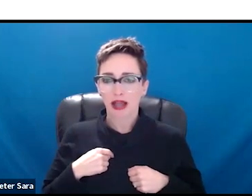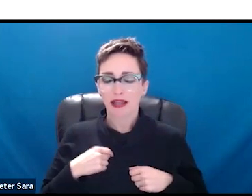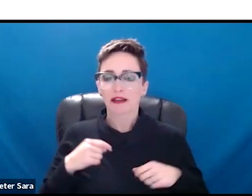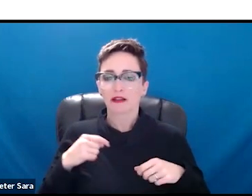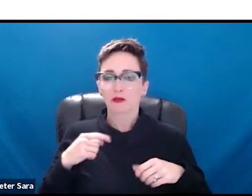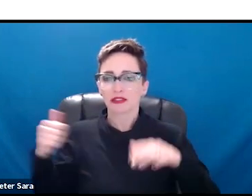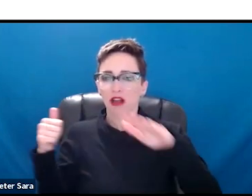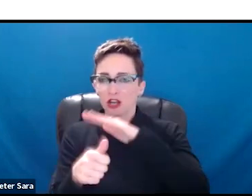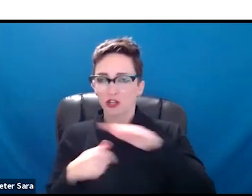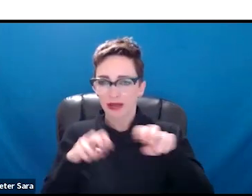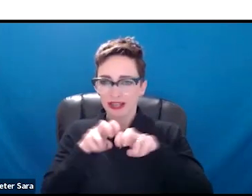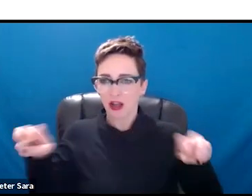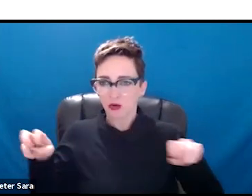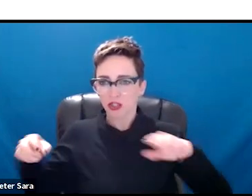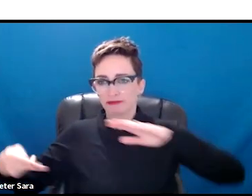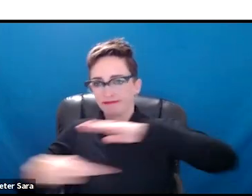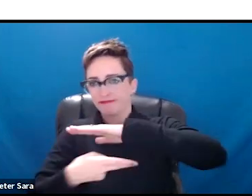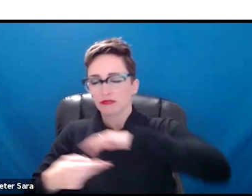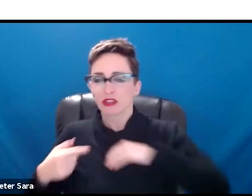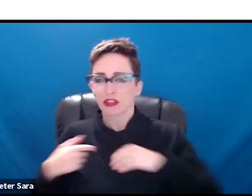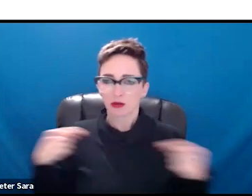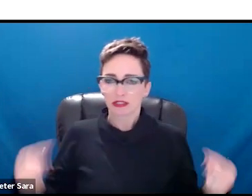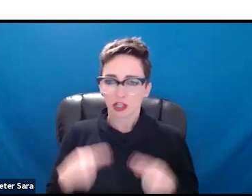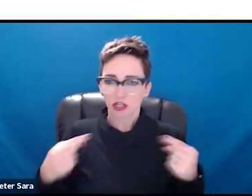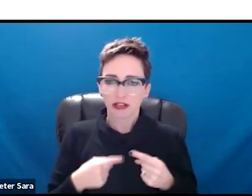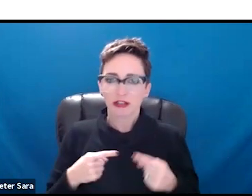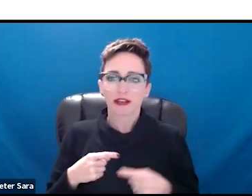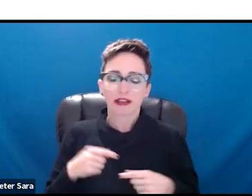I was hurting and hearing voices screaming in my head.